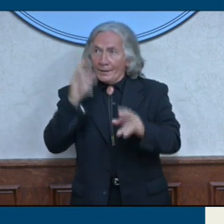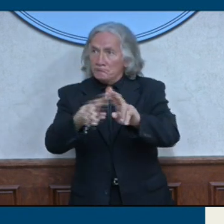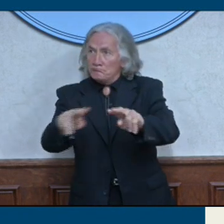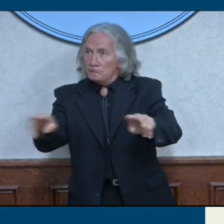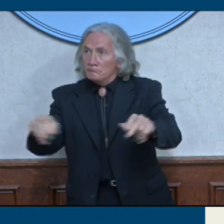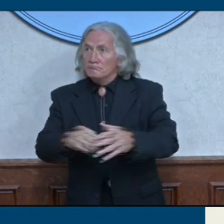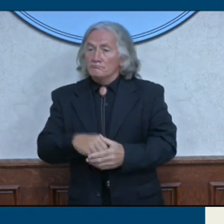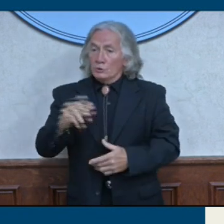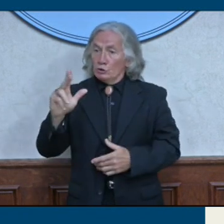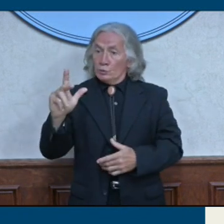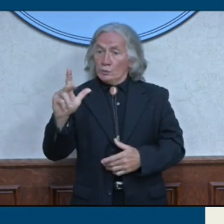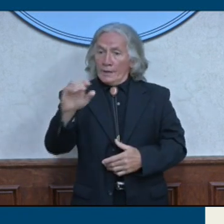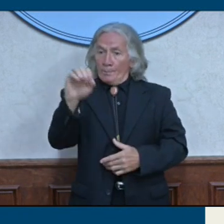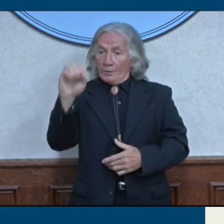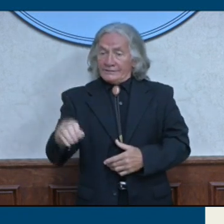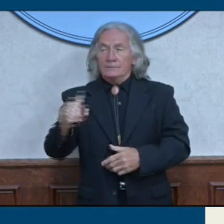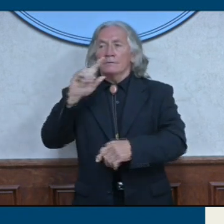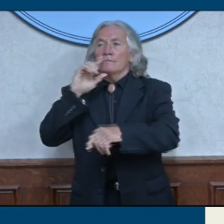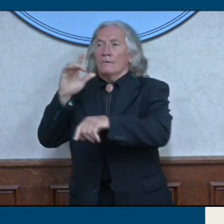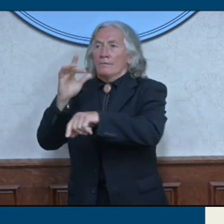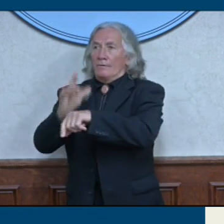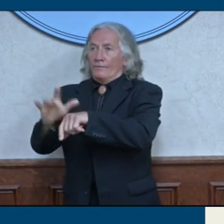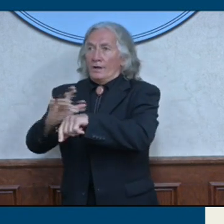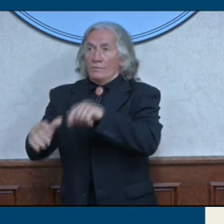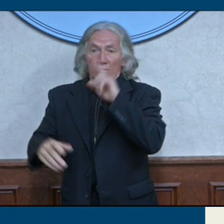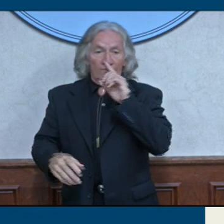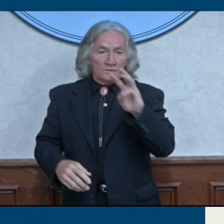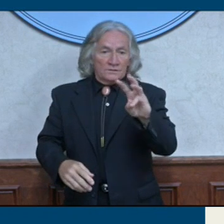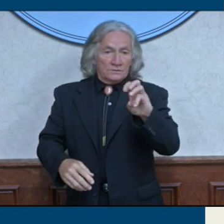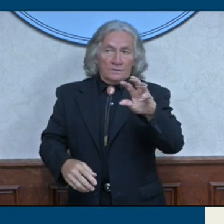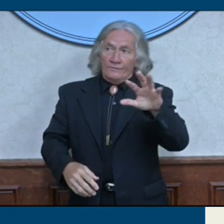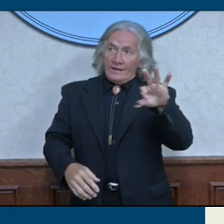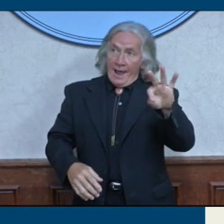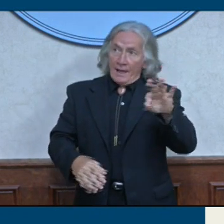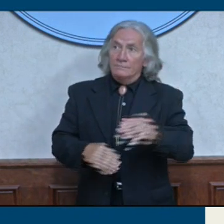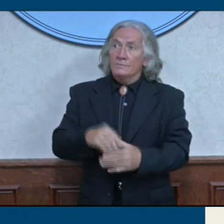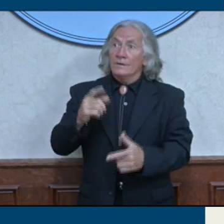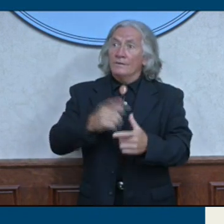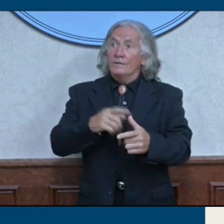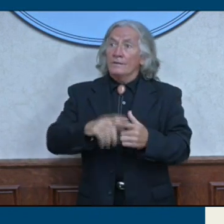TIME. TSA AND LAREDO AND THE RIO GRANDE VALLEY AREA REPORTED BEDS OF ABOUT 2800.